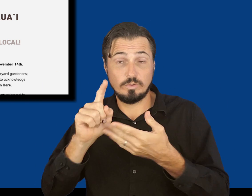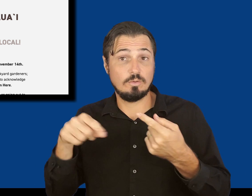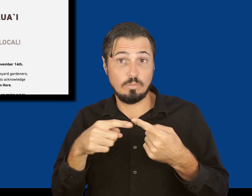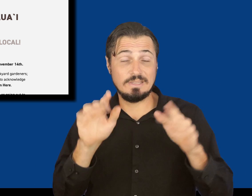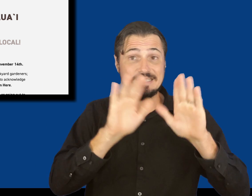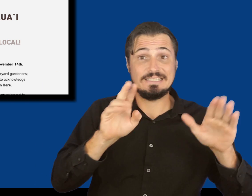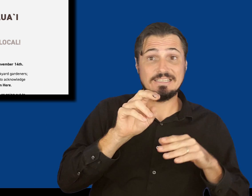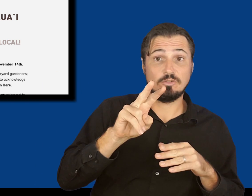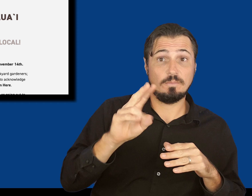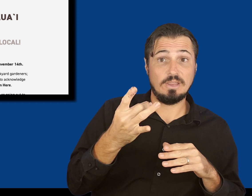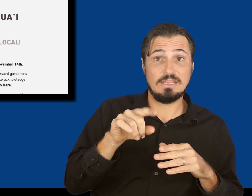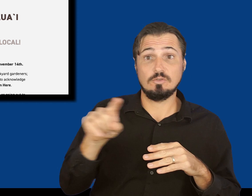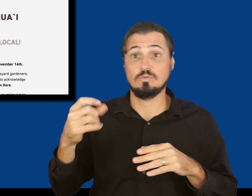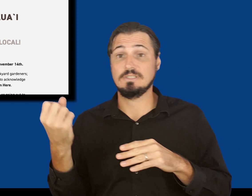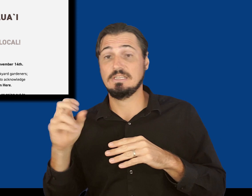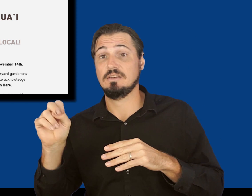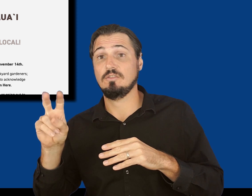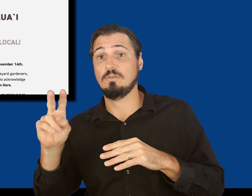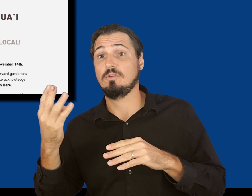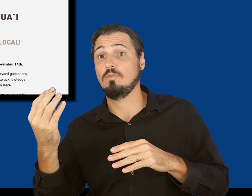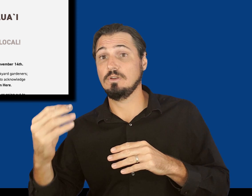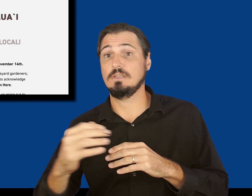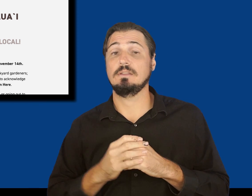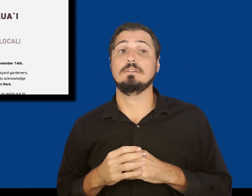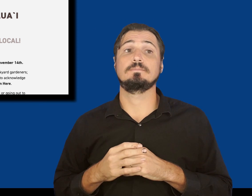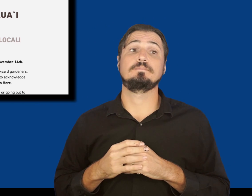November 8th to Saturday, November 14th points